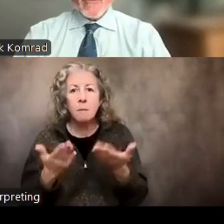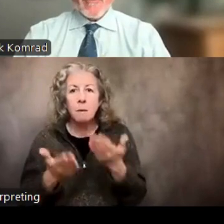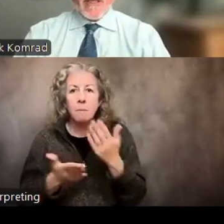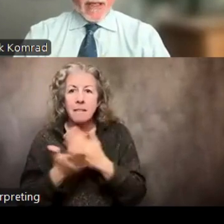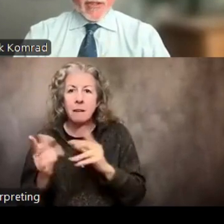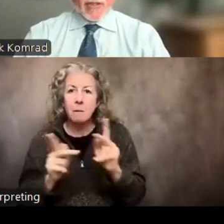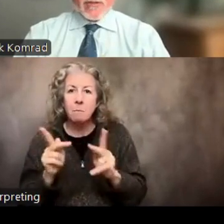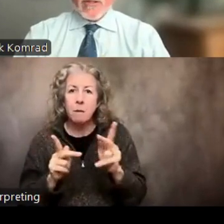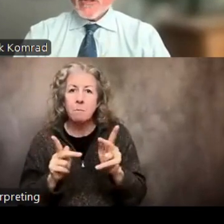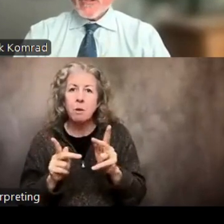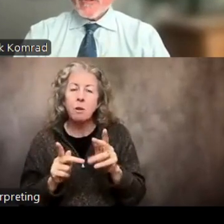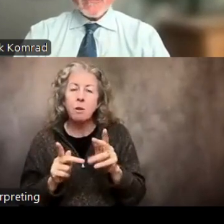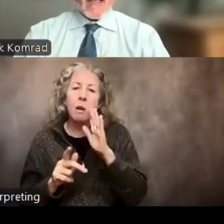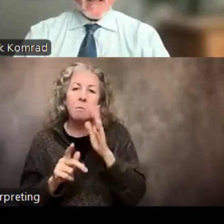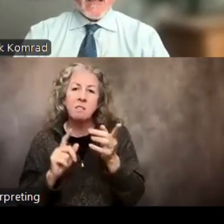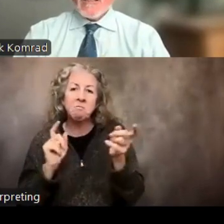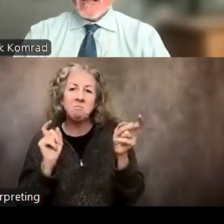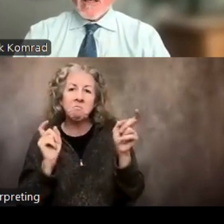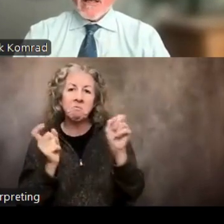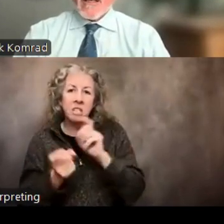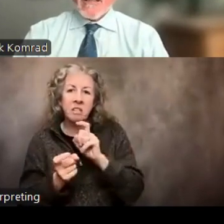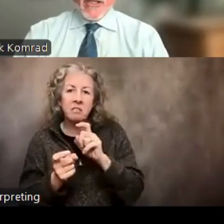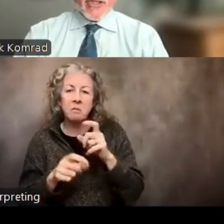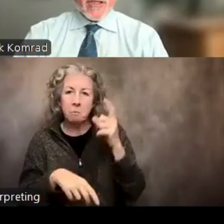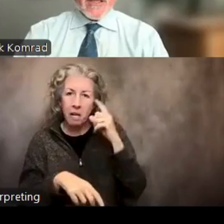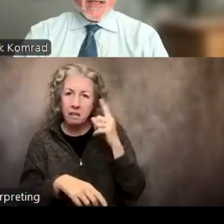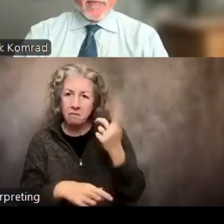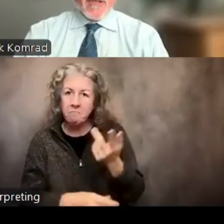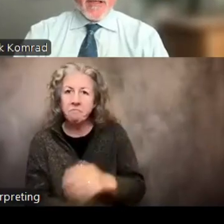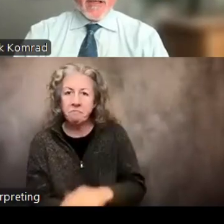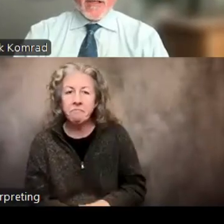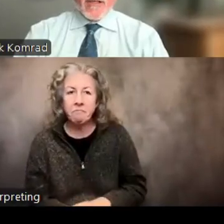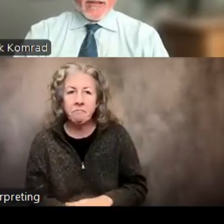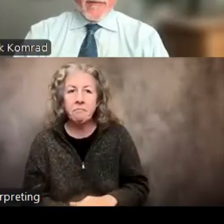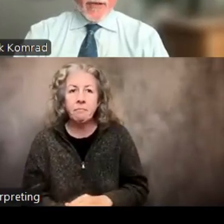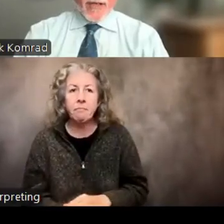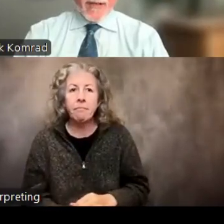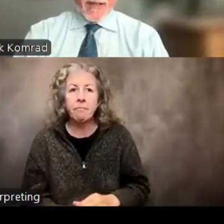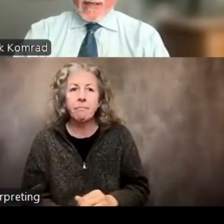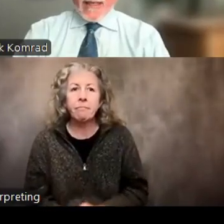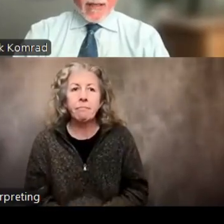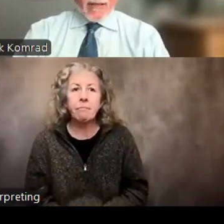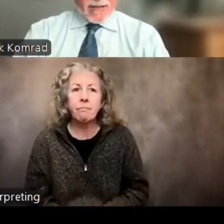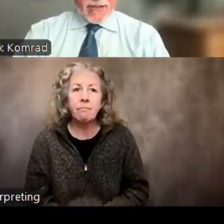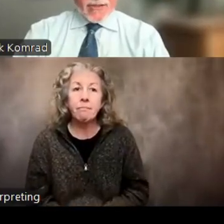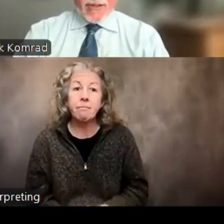euthanasia suicidal intentions can be diverted. Now let's turn